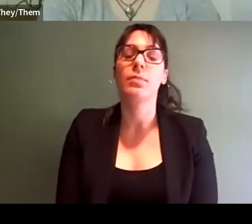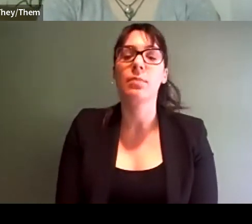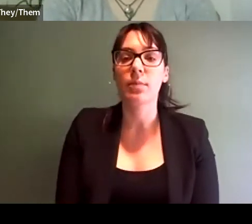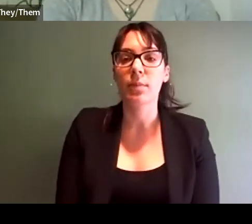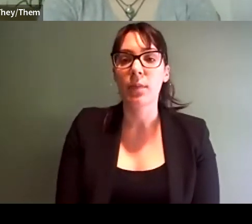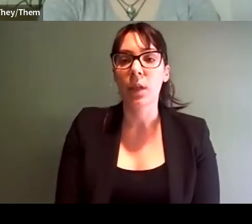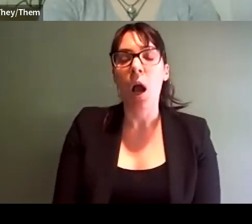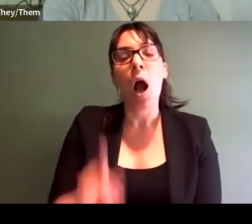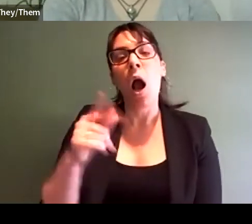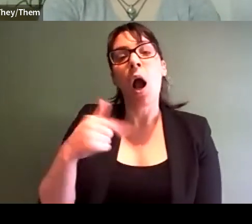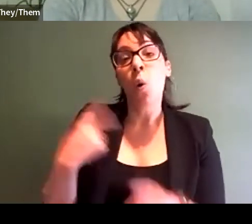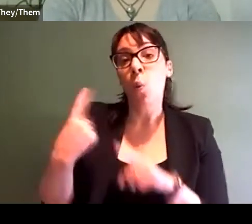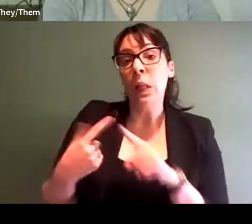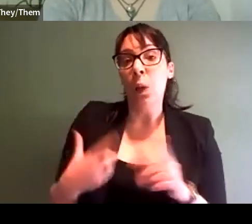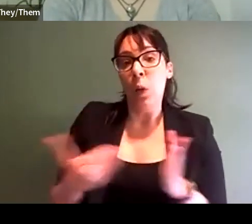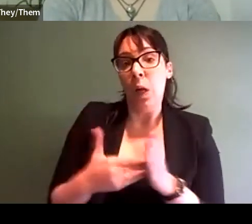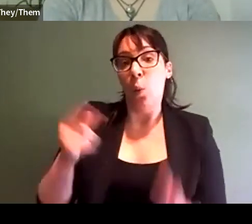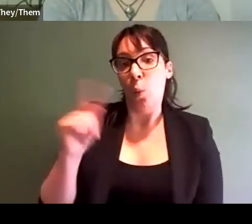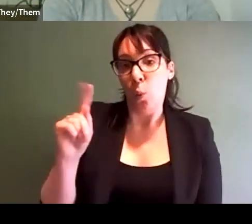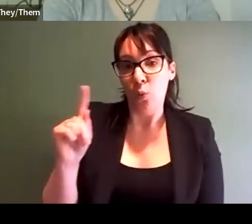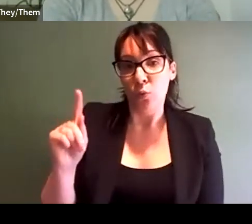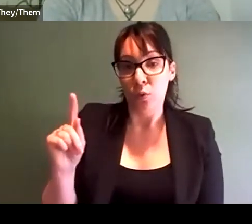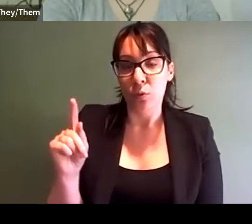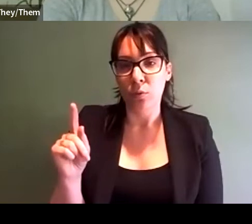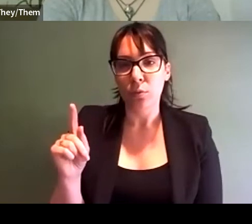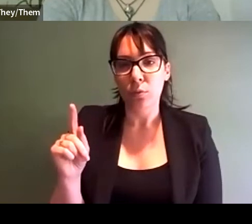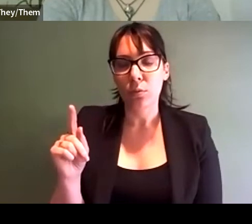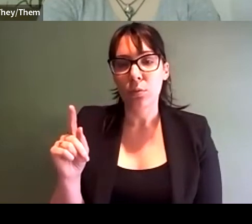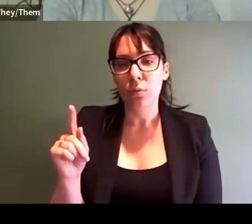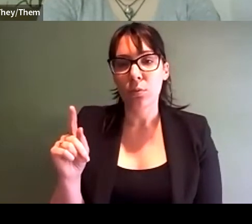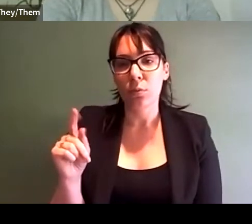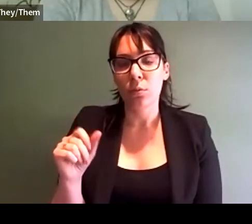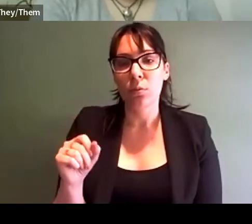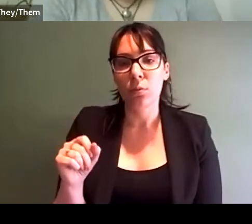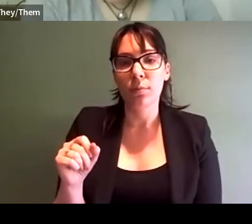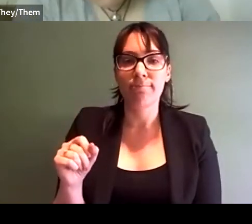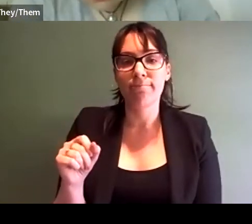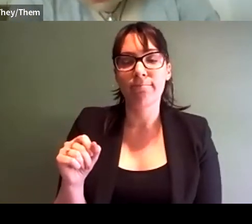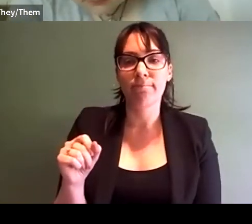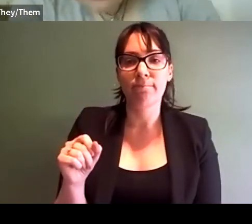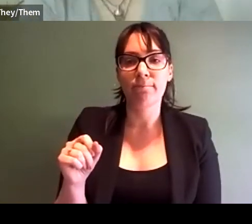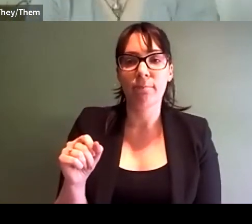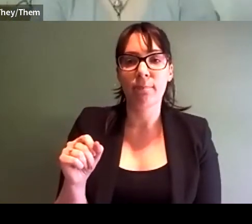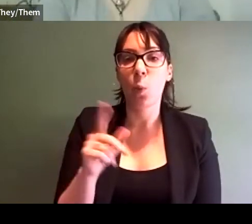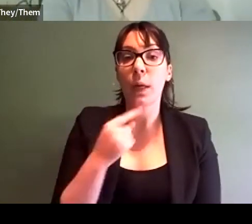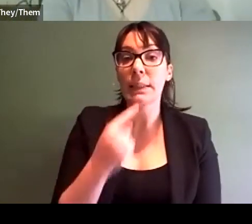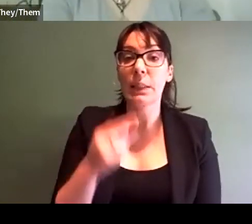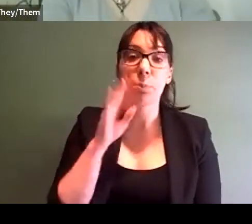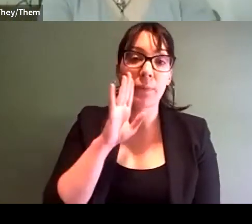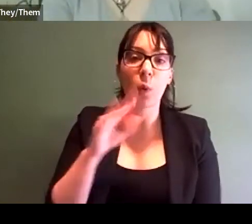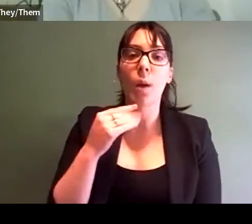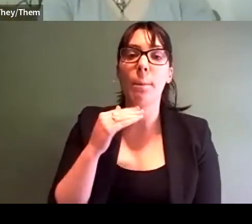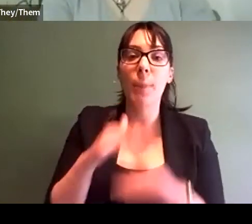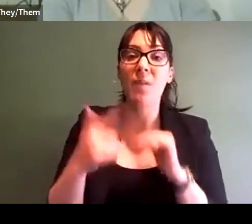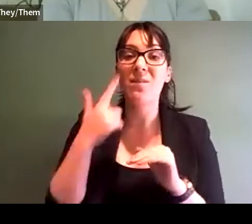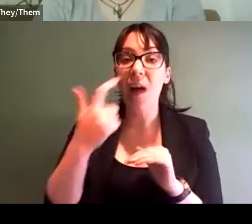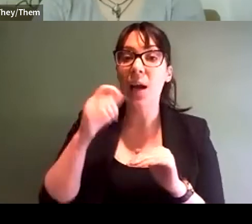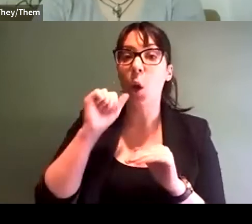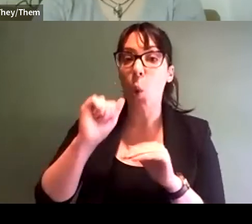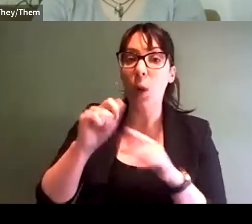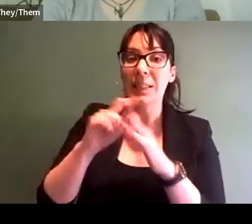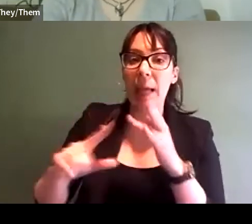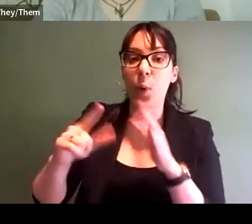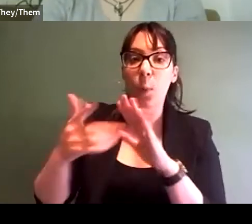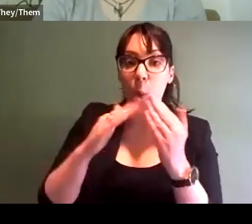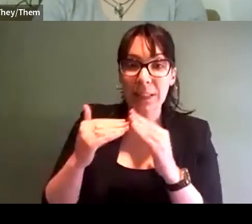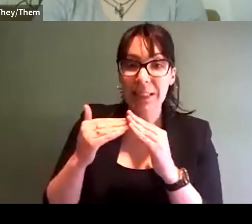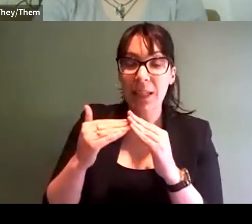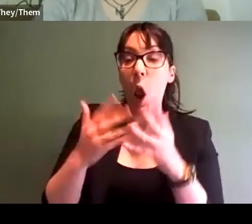Um, I wanted to touch quickly and say that sort of the things I mentioned about joining, or finding your disabled community. A lot of that exists in online spaces.